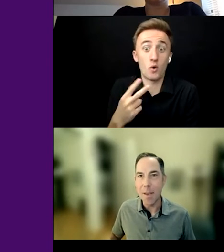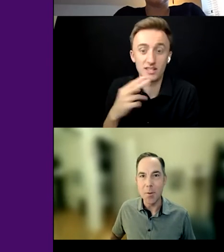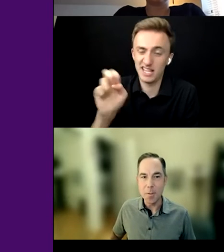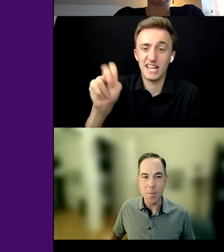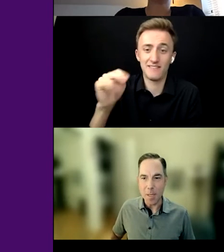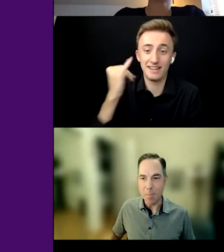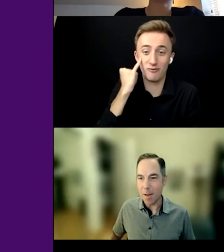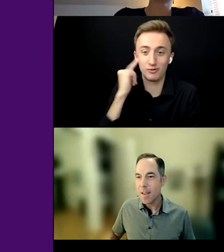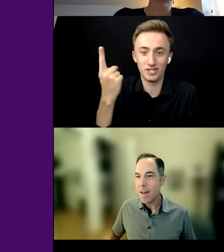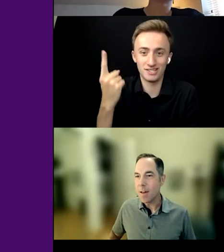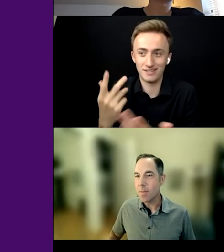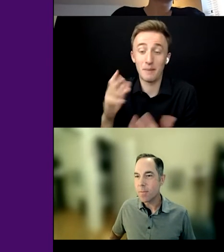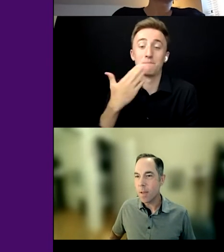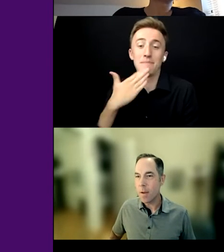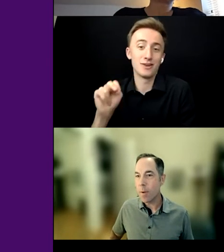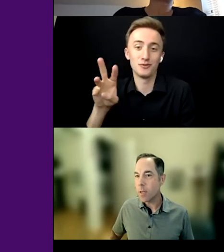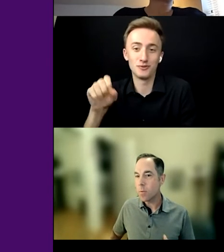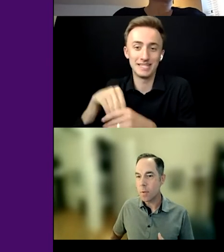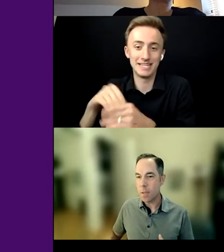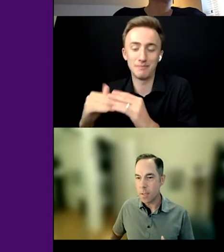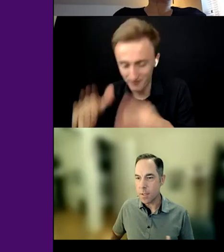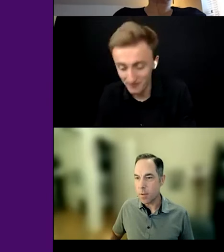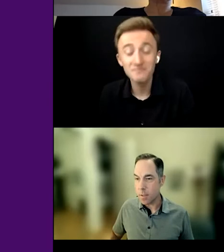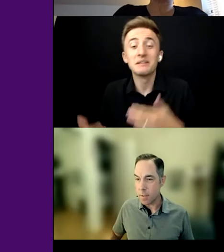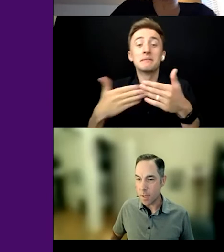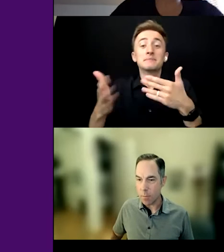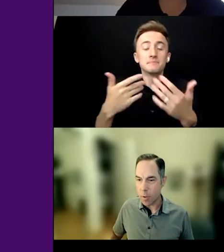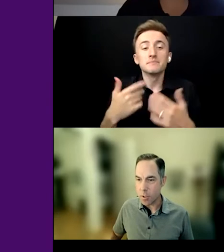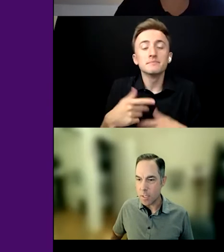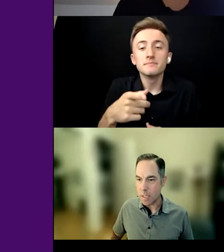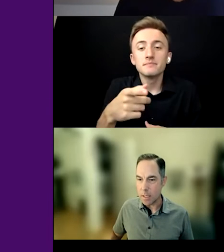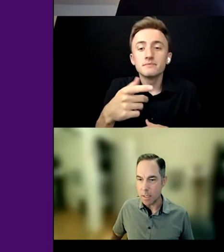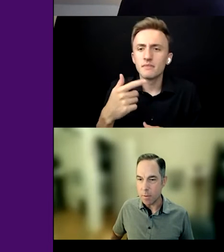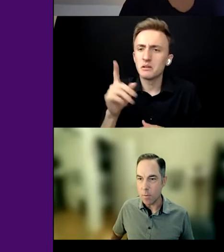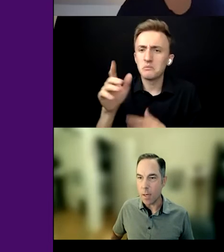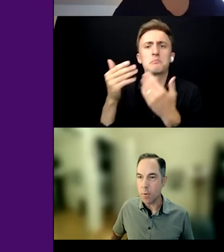news through an email. Everybody do you continue to type questions in if you would like. We will